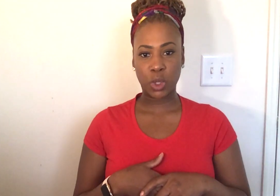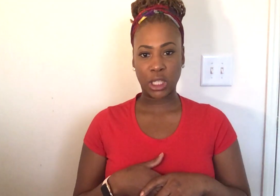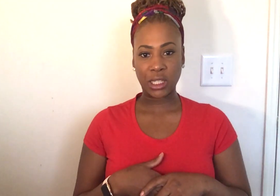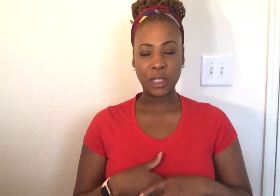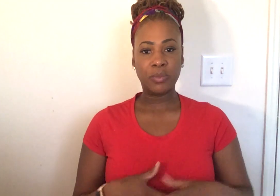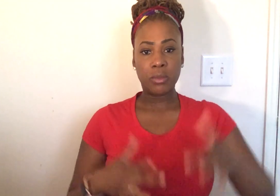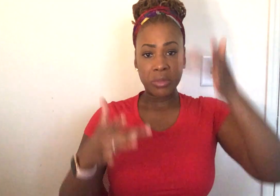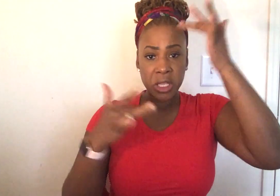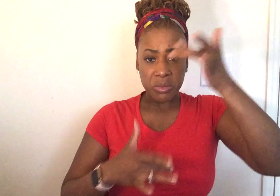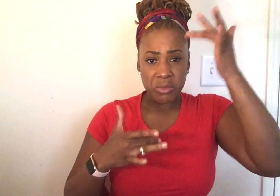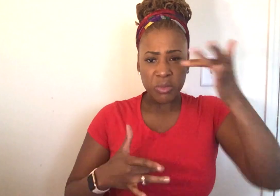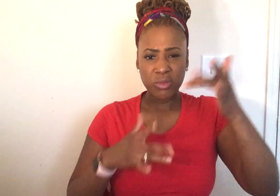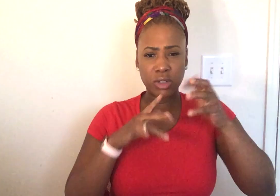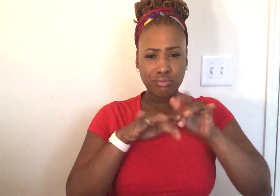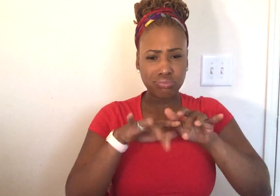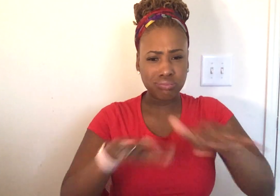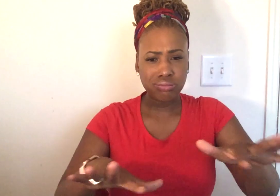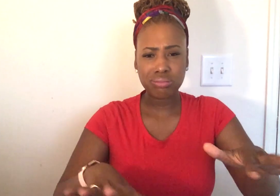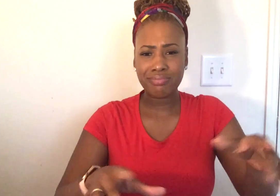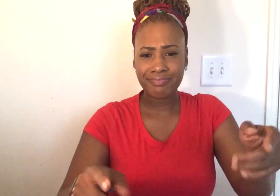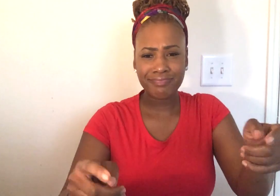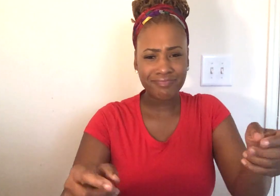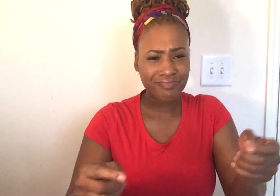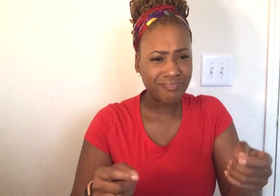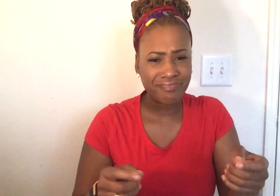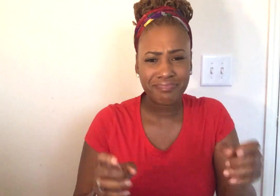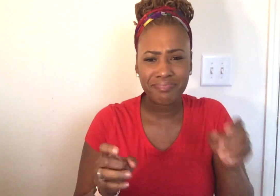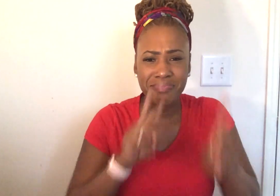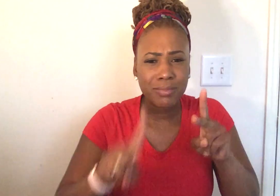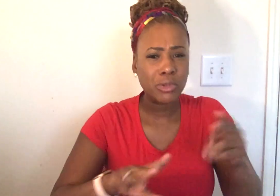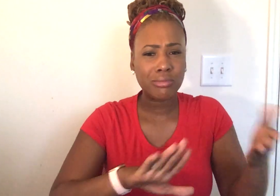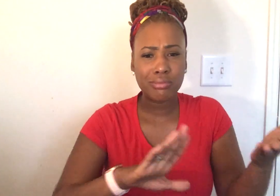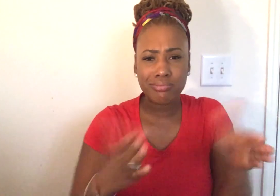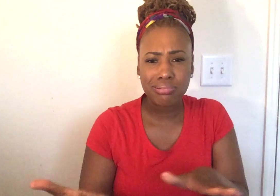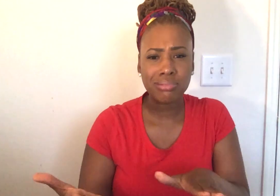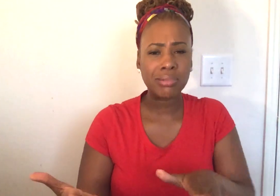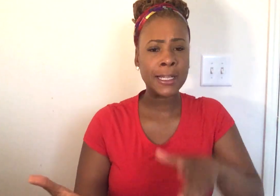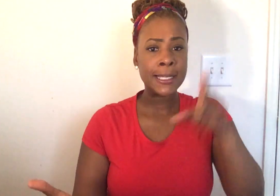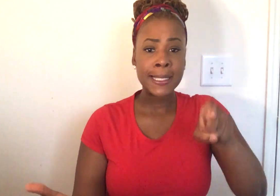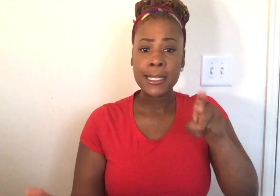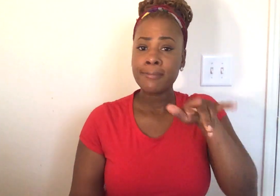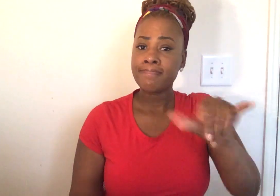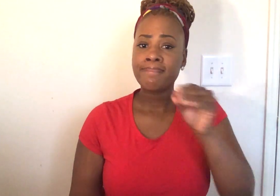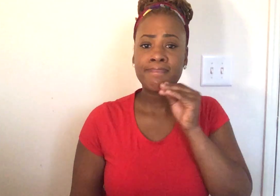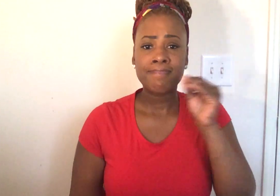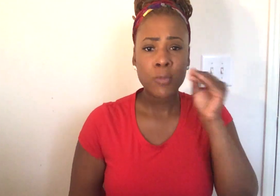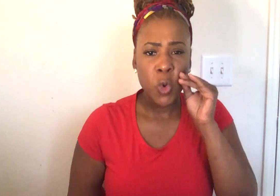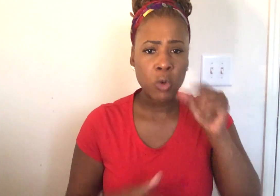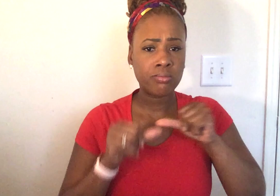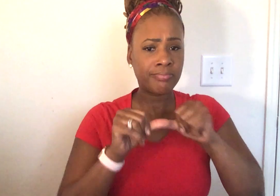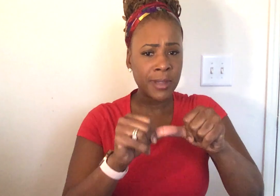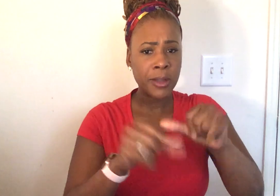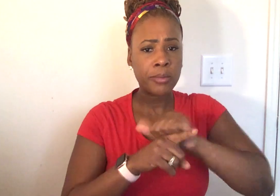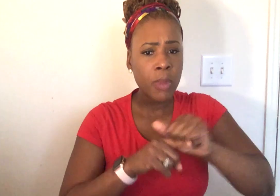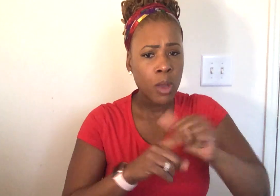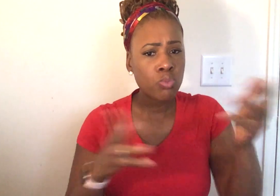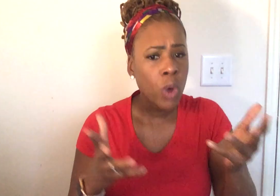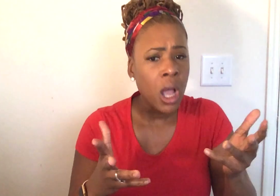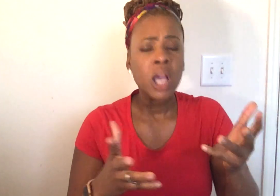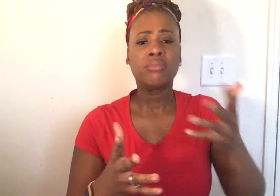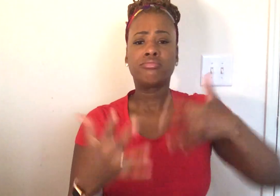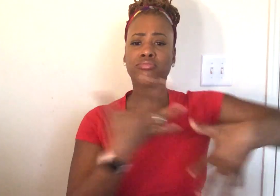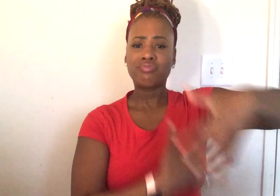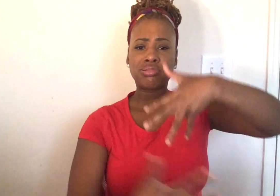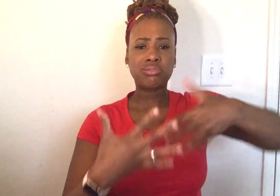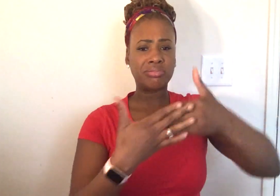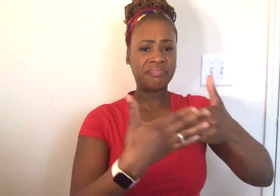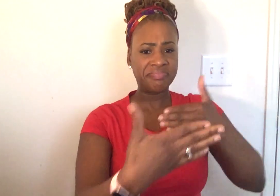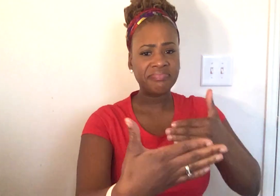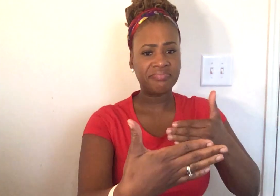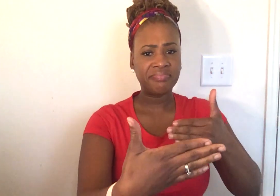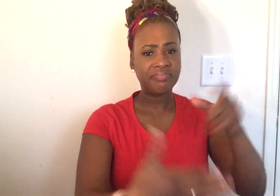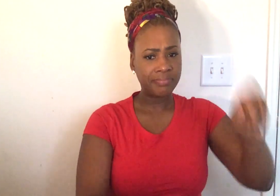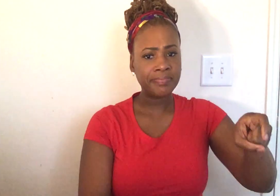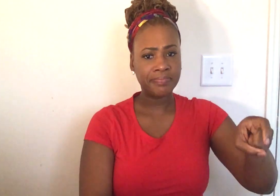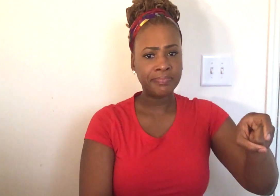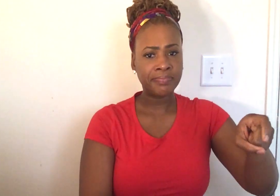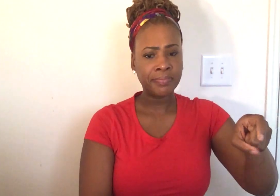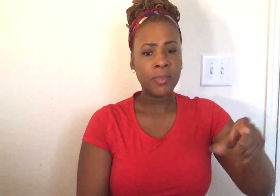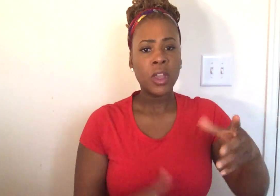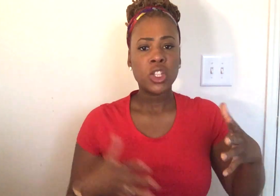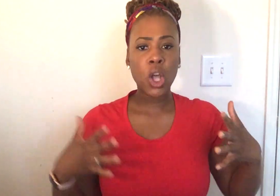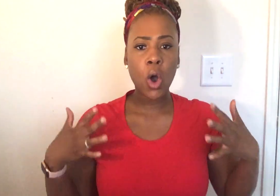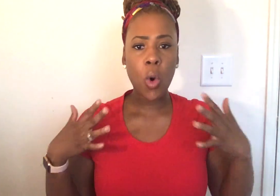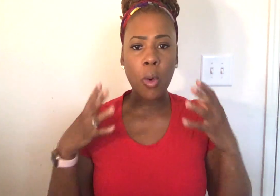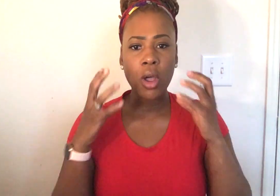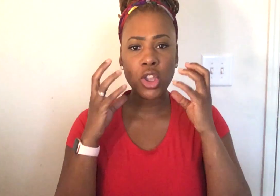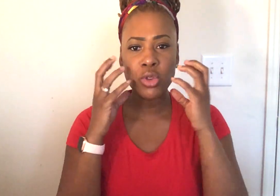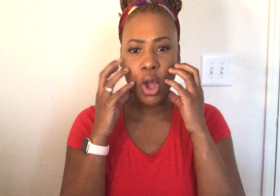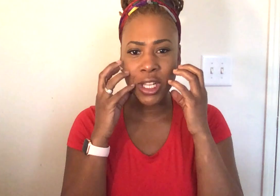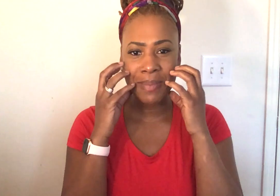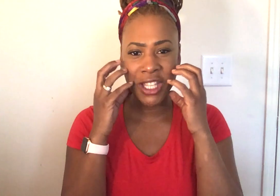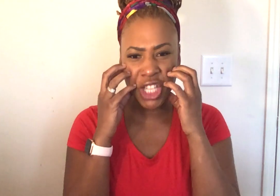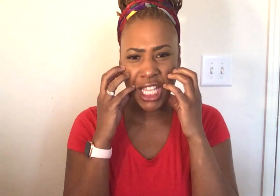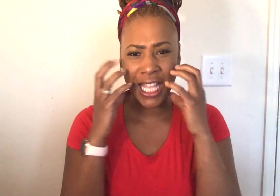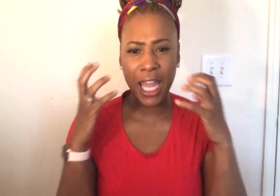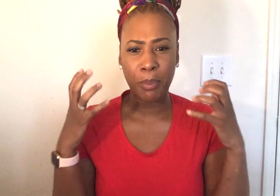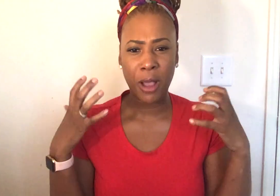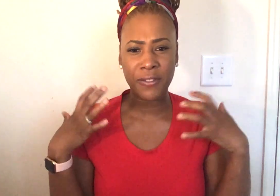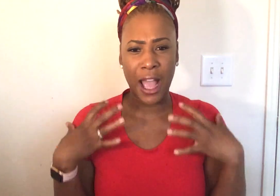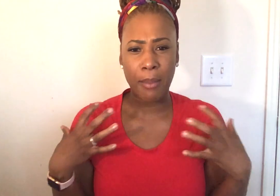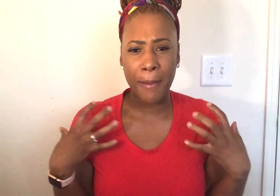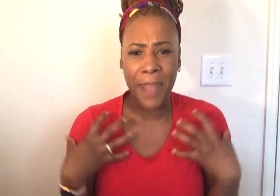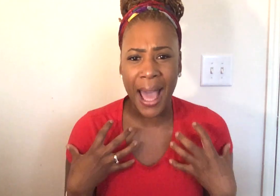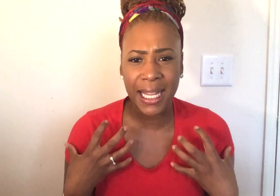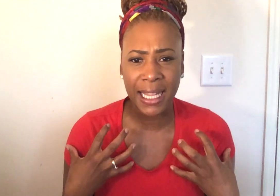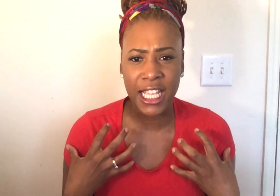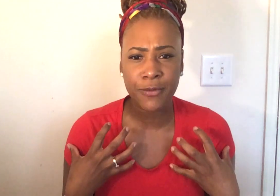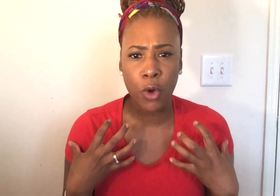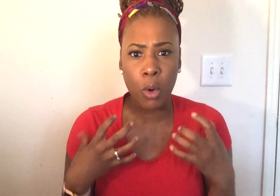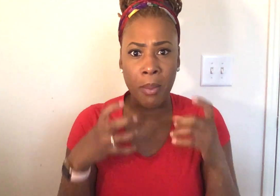would look so you notice my cheeks kind of puffed out my body leaned forward my